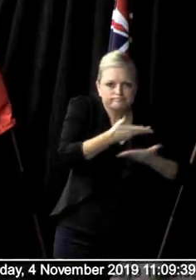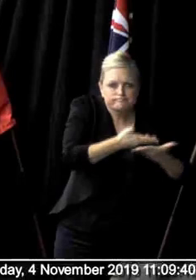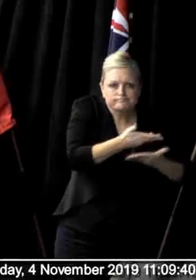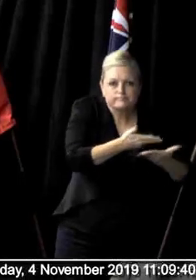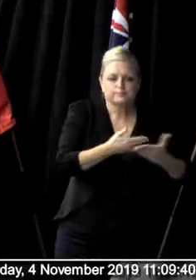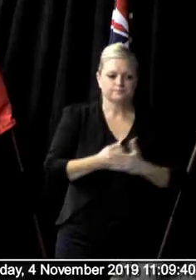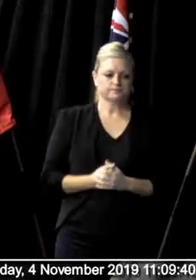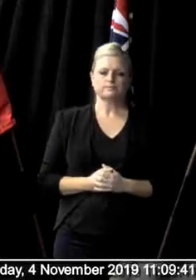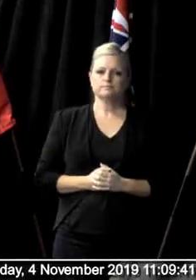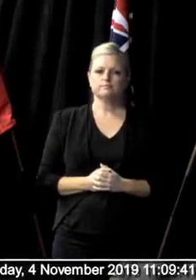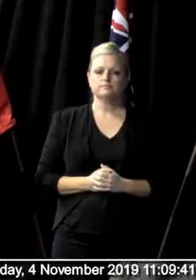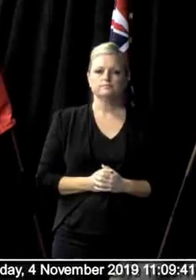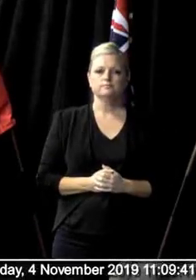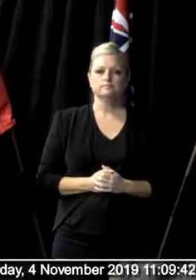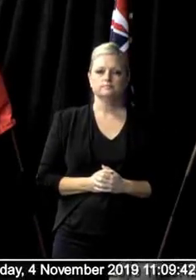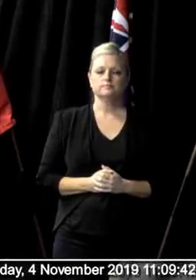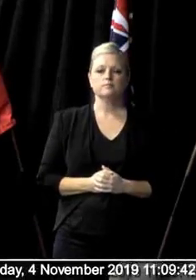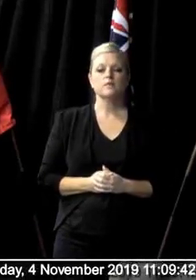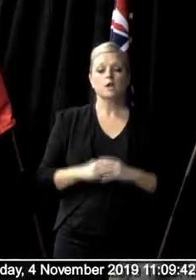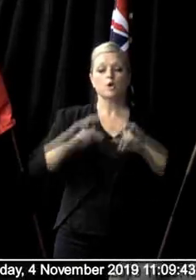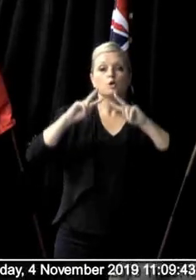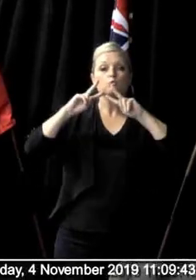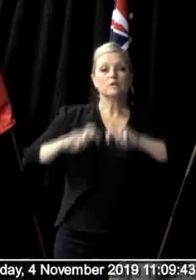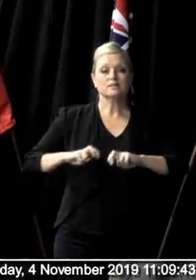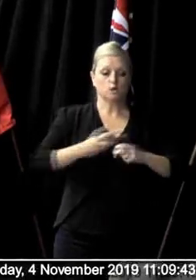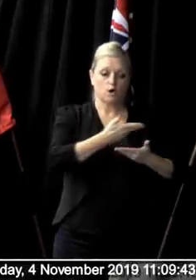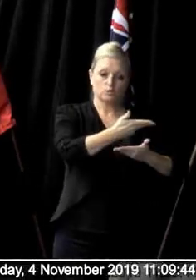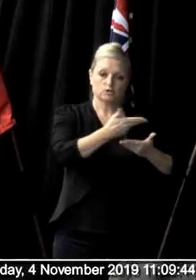Research and information thus far has indicated that segregation from the